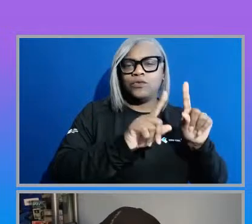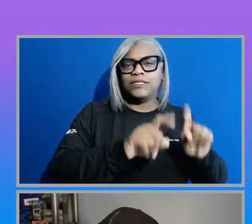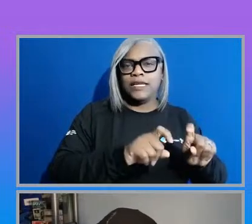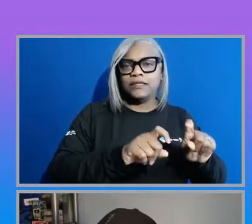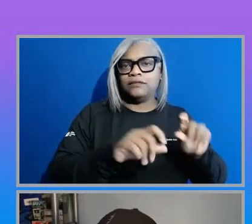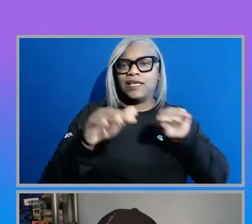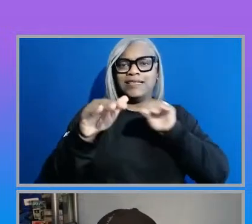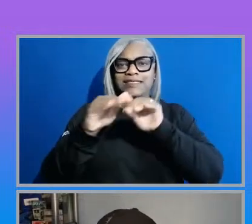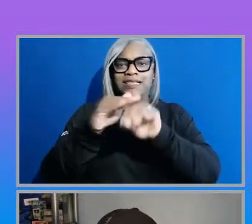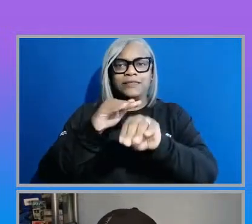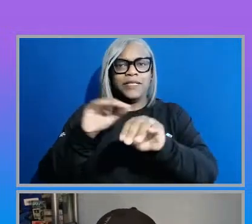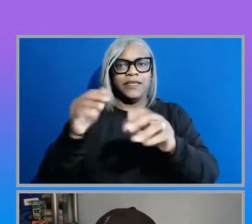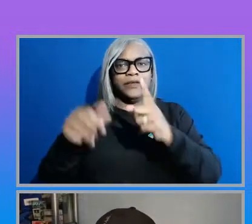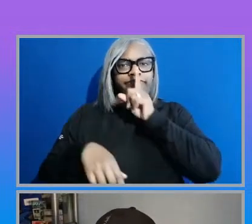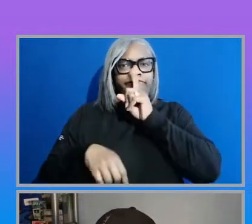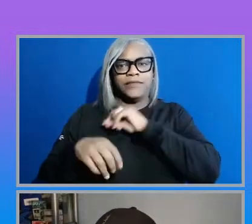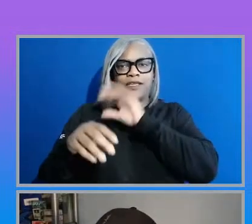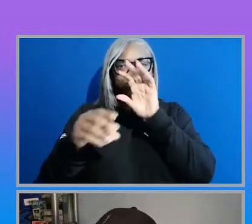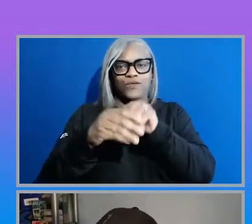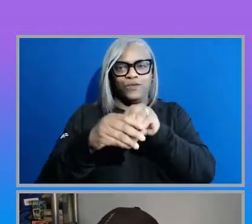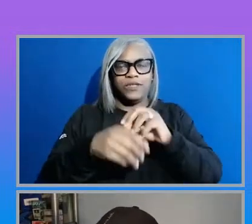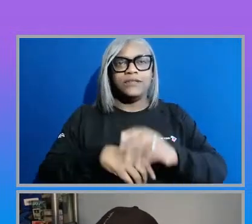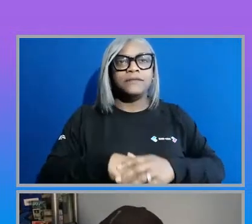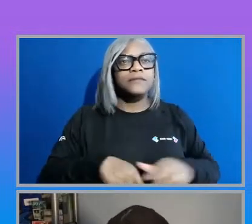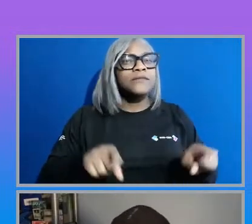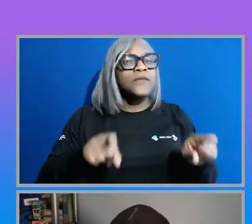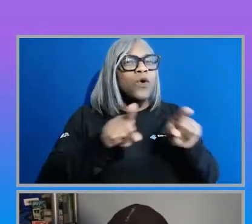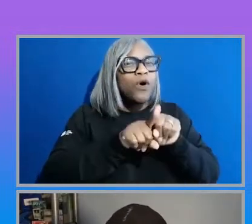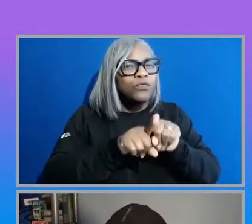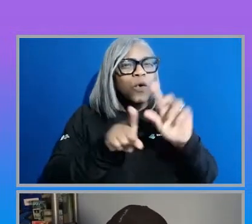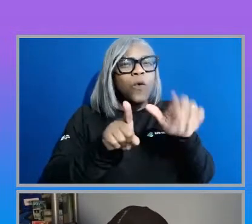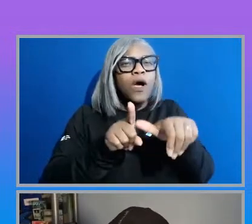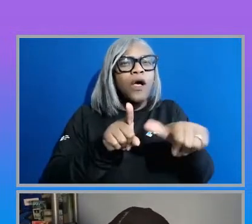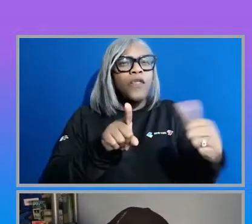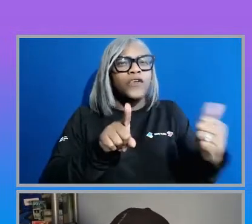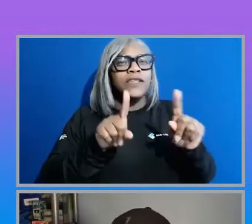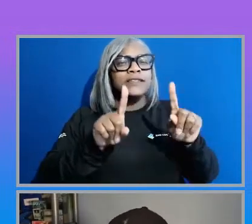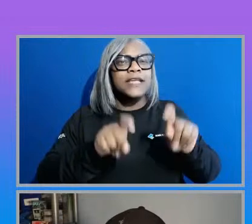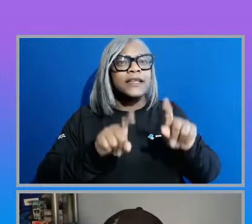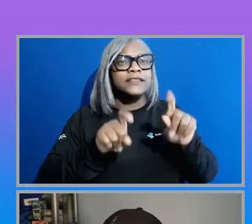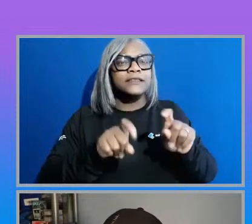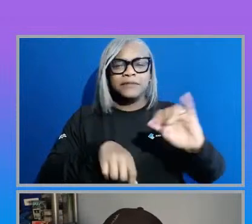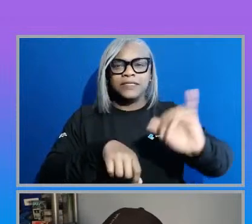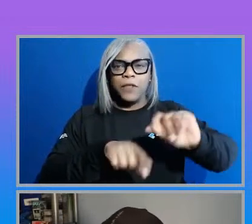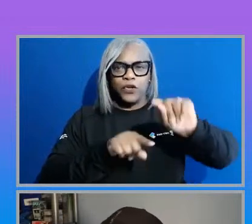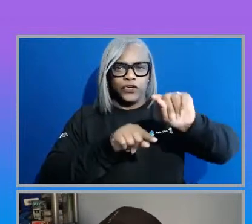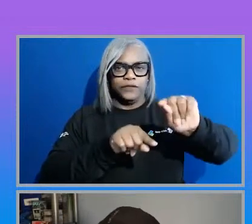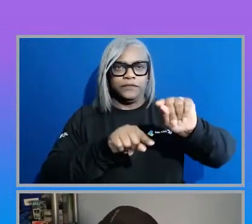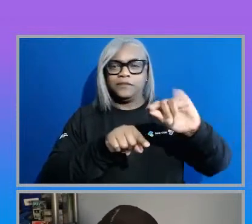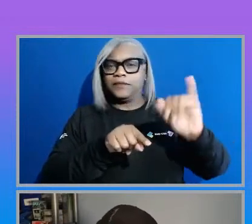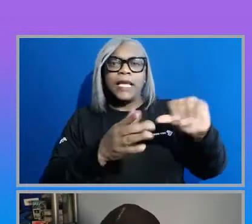accessibility going on here. Right. Let's look at another functional test. This one similar. It goes to the same